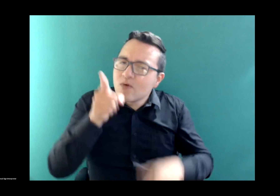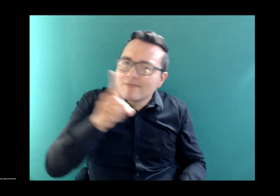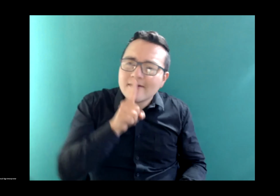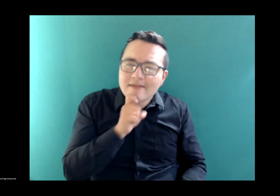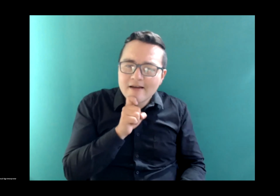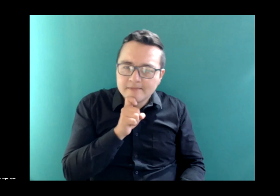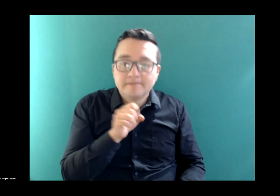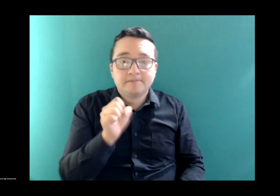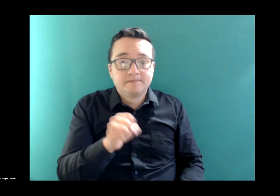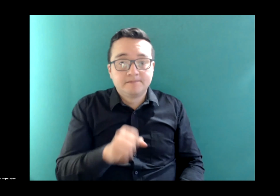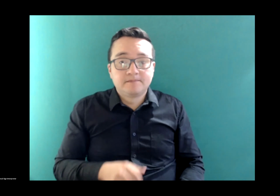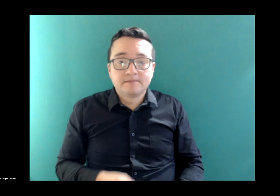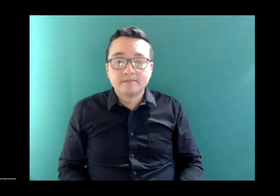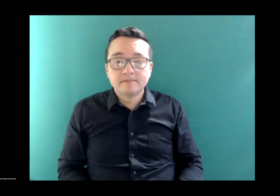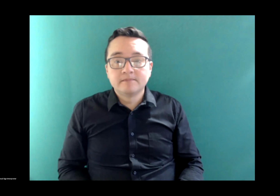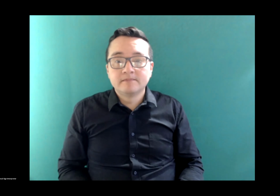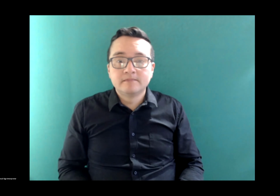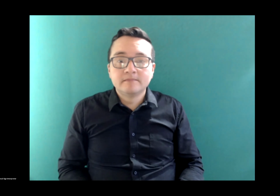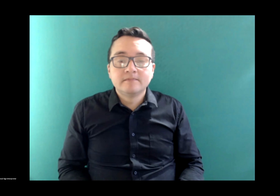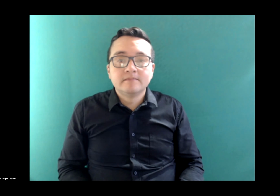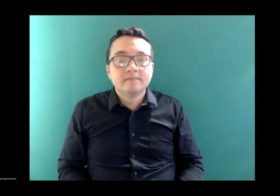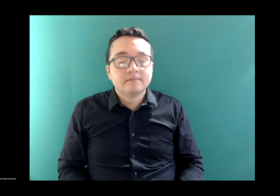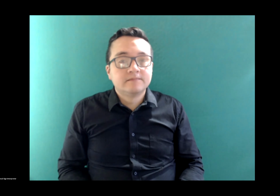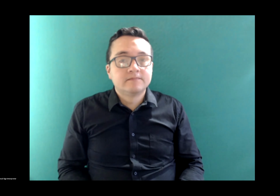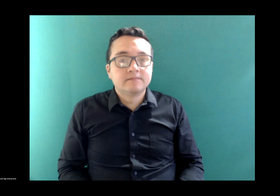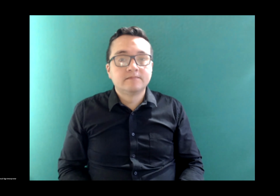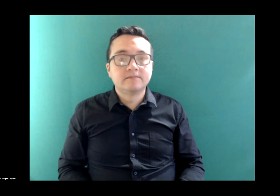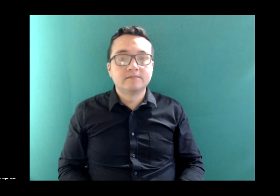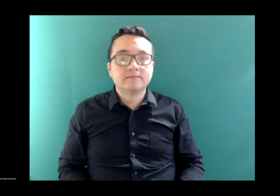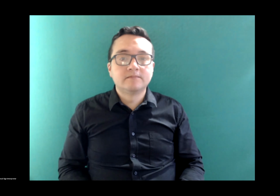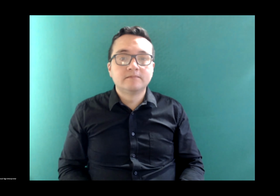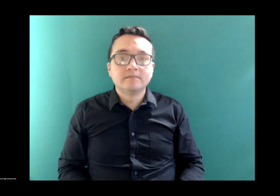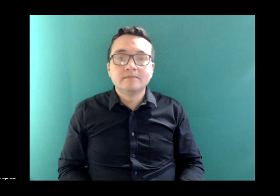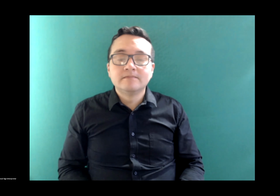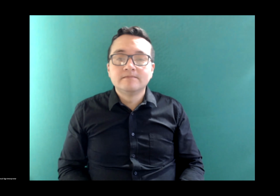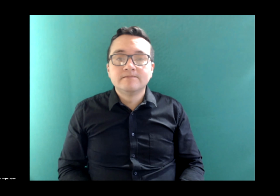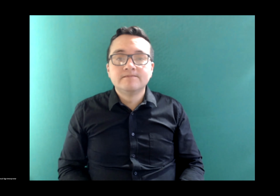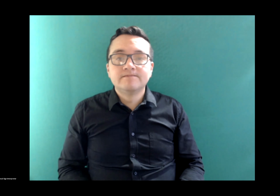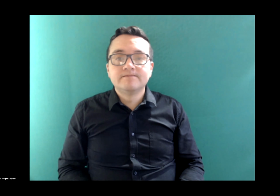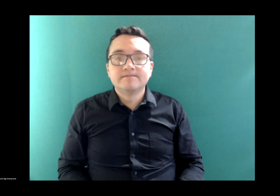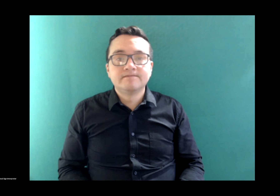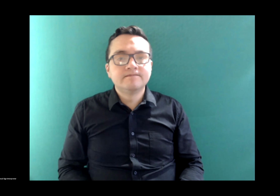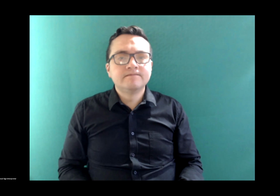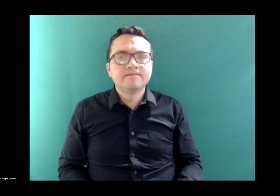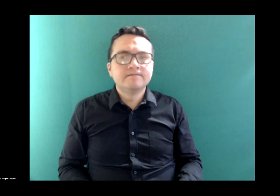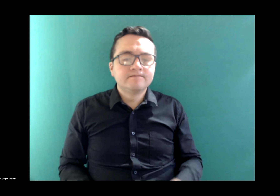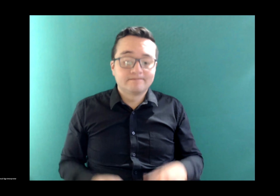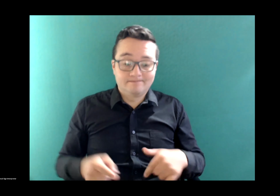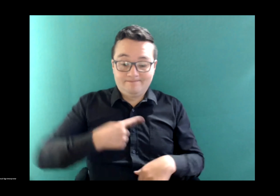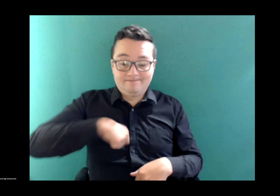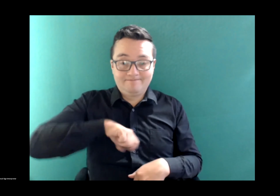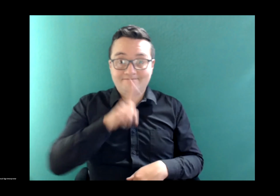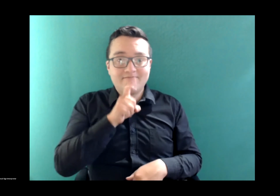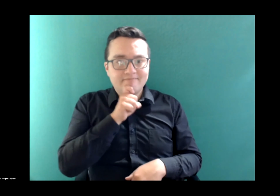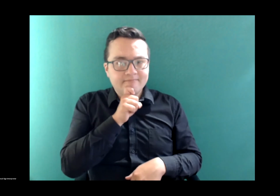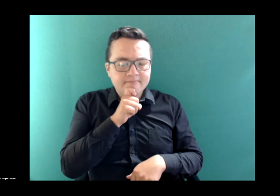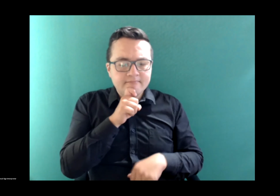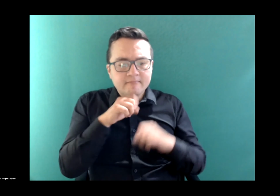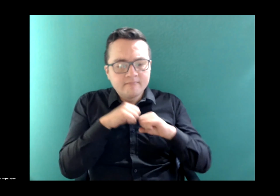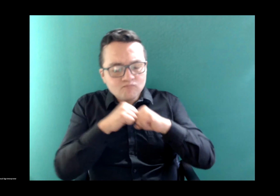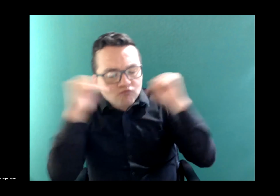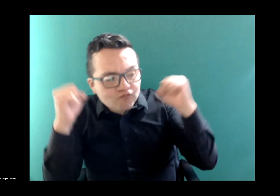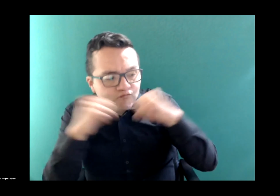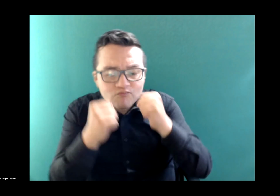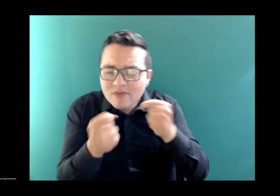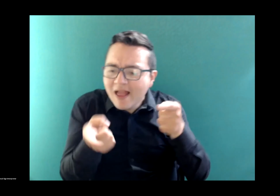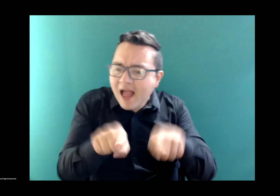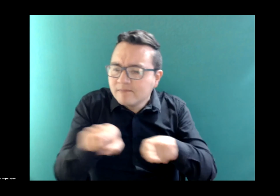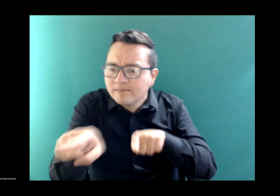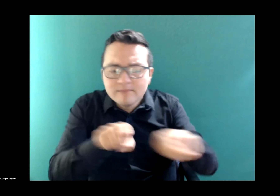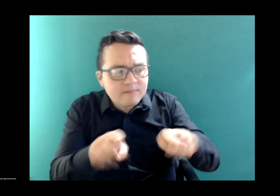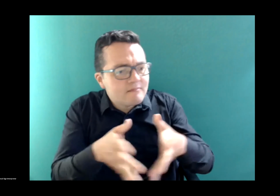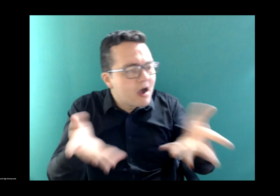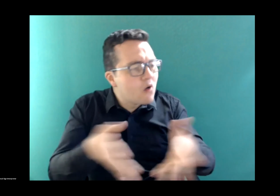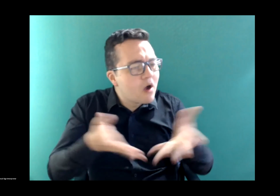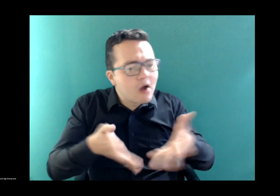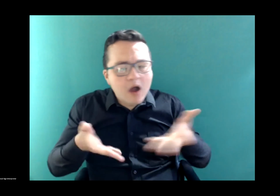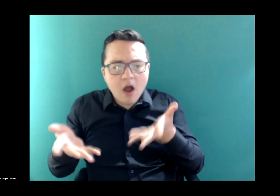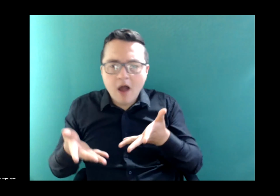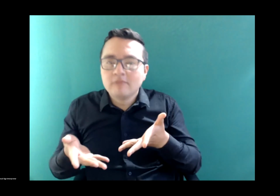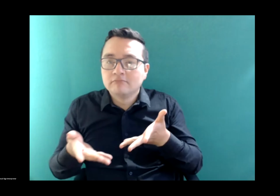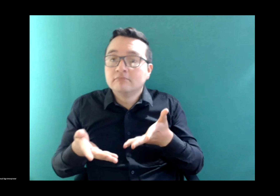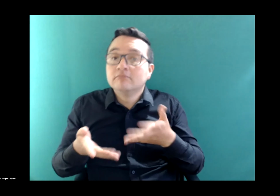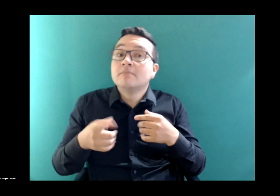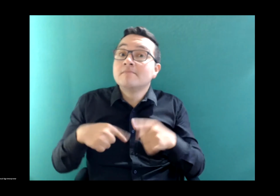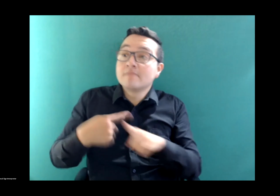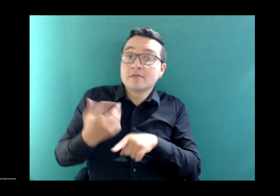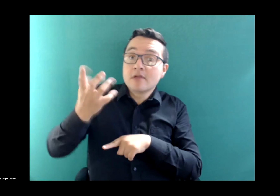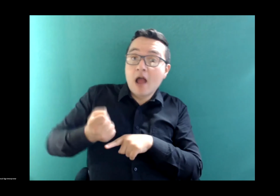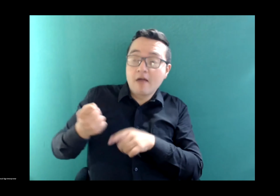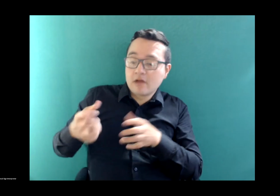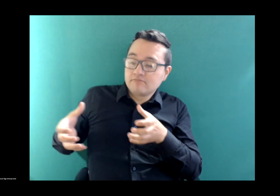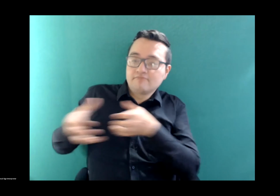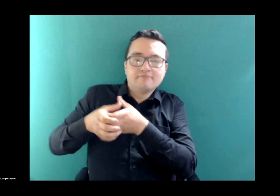We do have a question. What is the effort of the private sector advocating for digital inclusion in Qatar? SPEAKER: